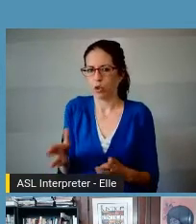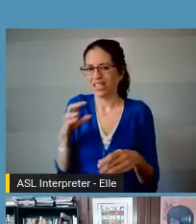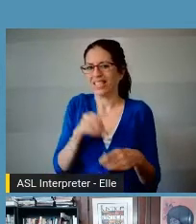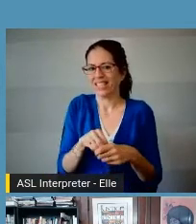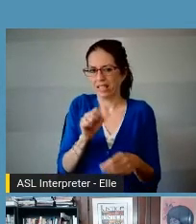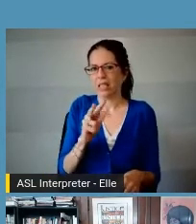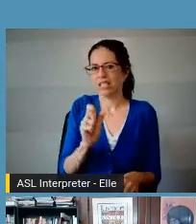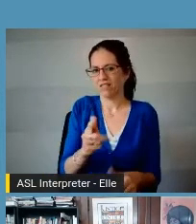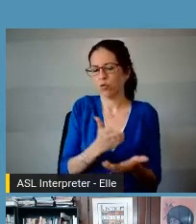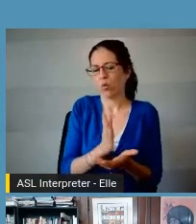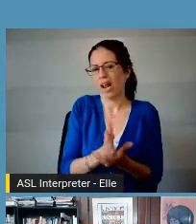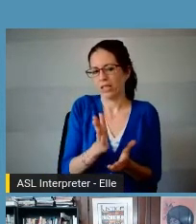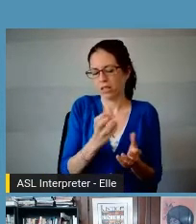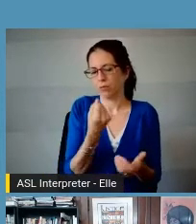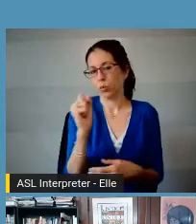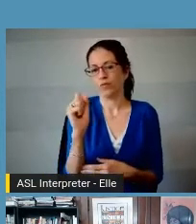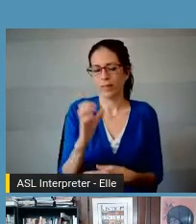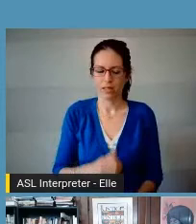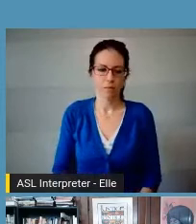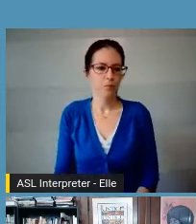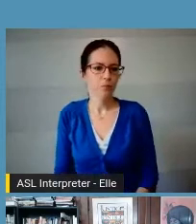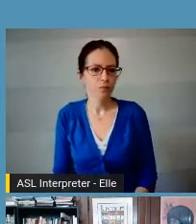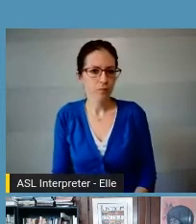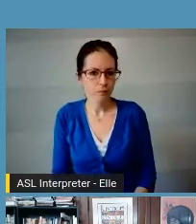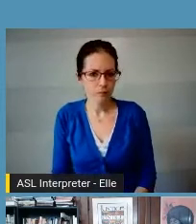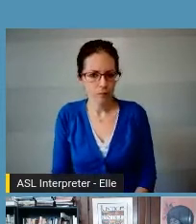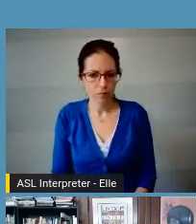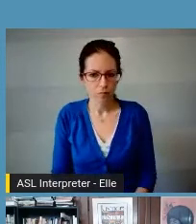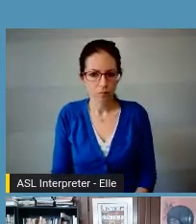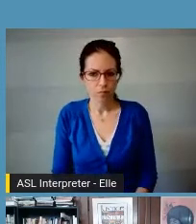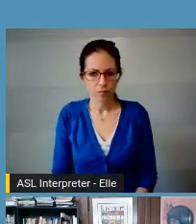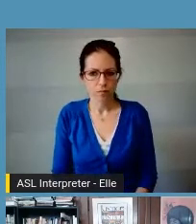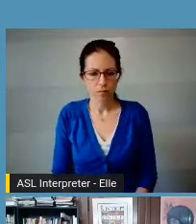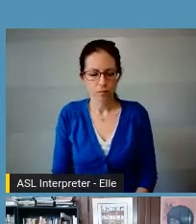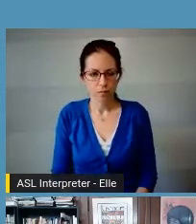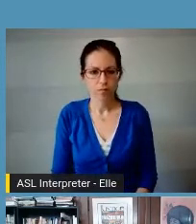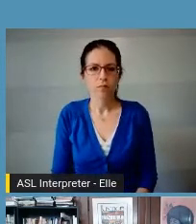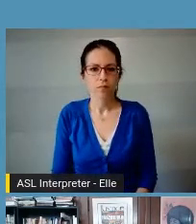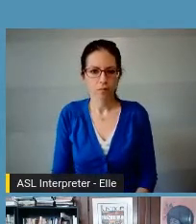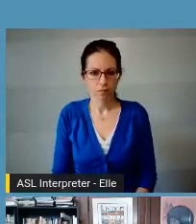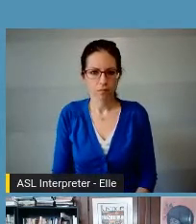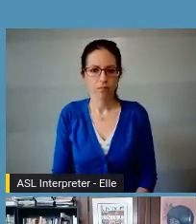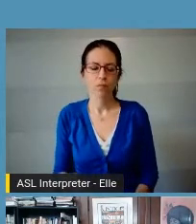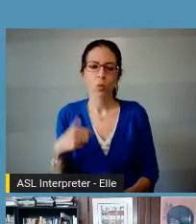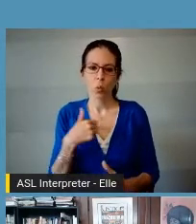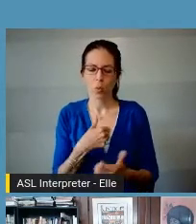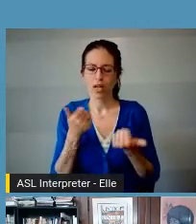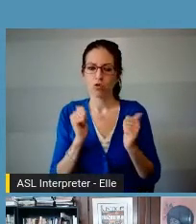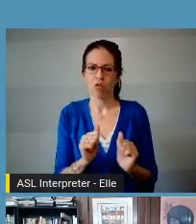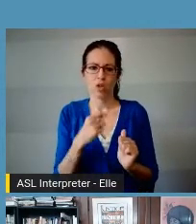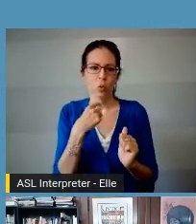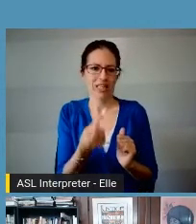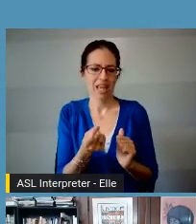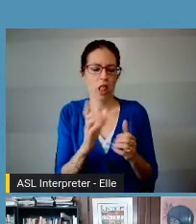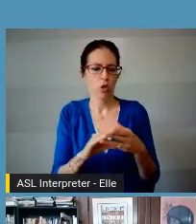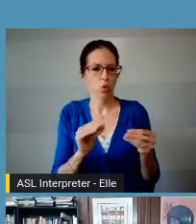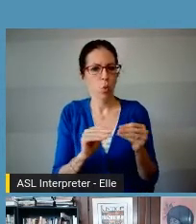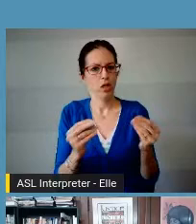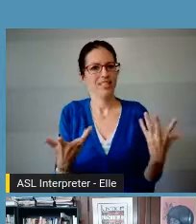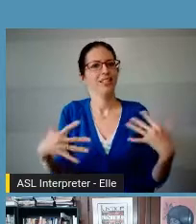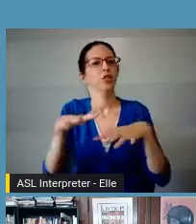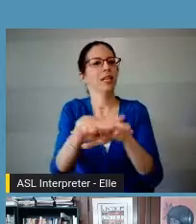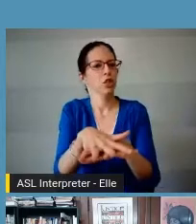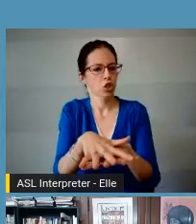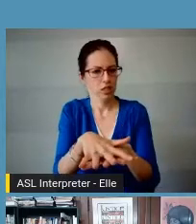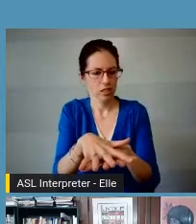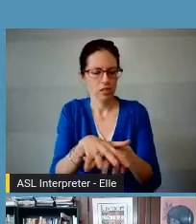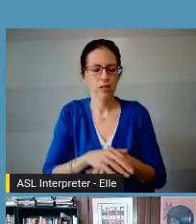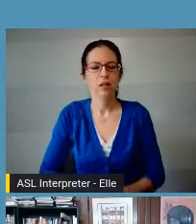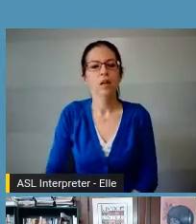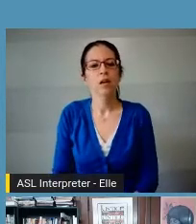We also try to tell stories that are what we call intersectional.